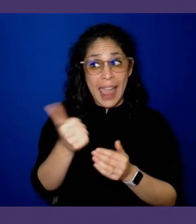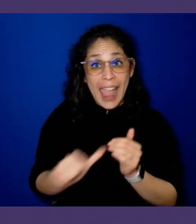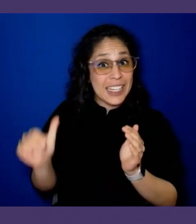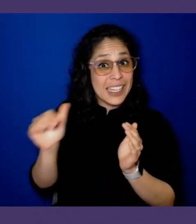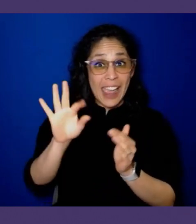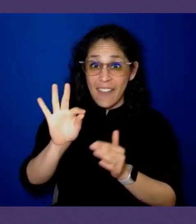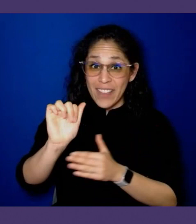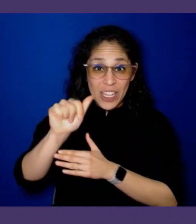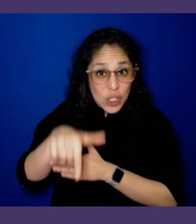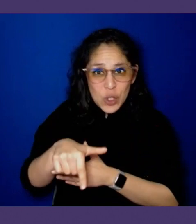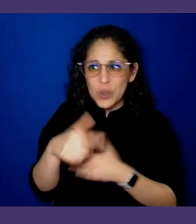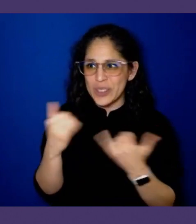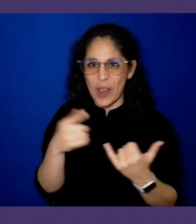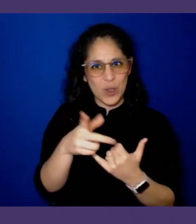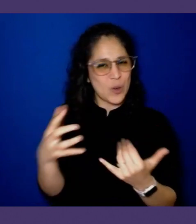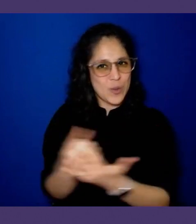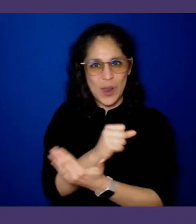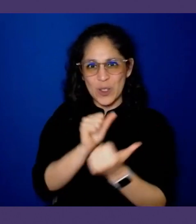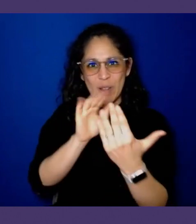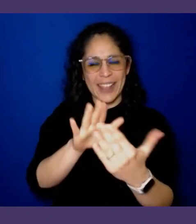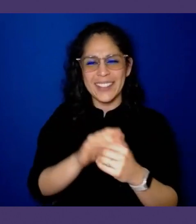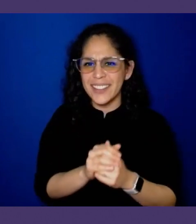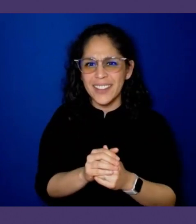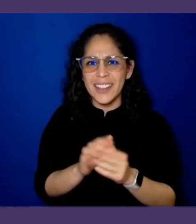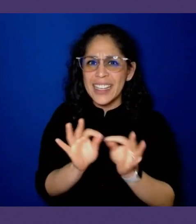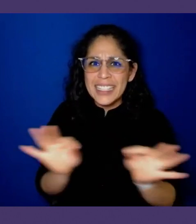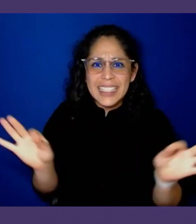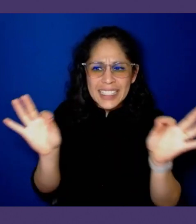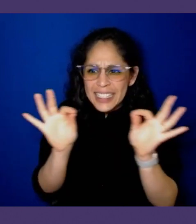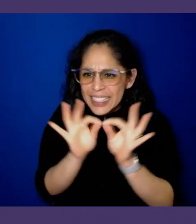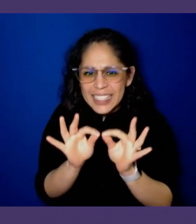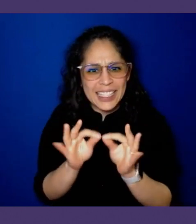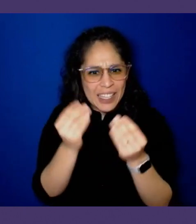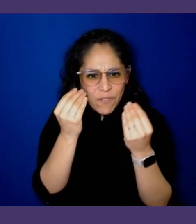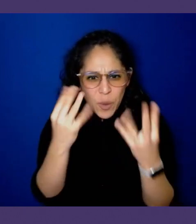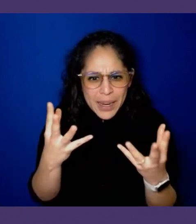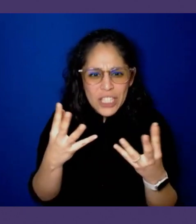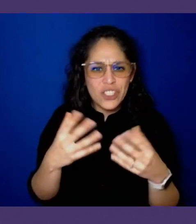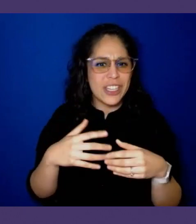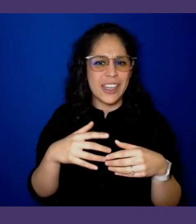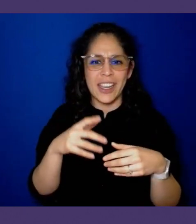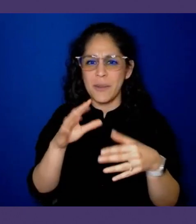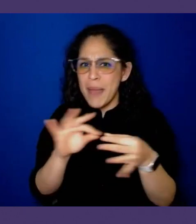What key messages or information would you like people to take away from this discussion today?